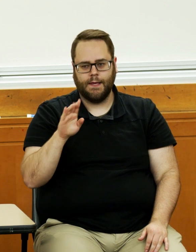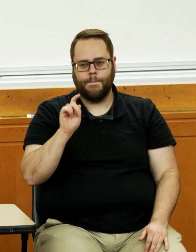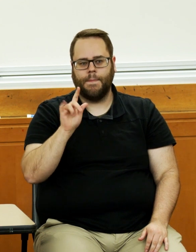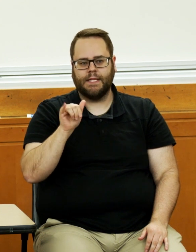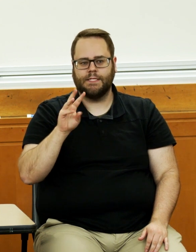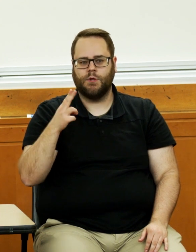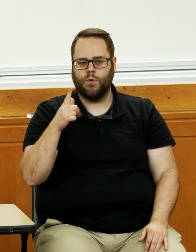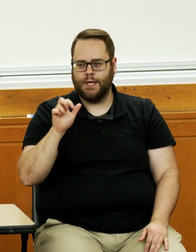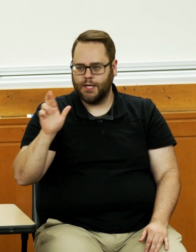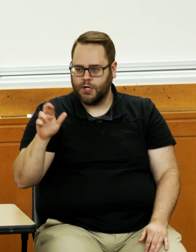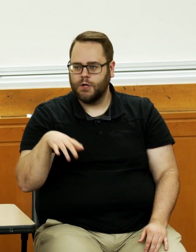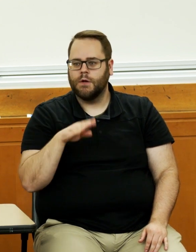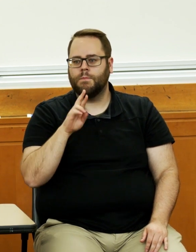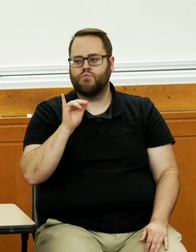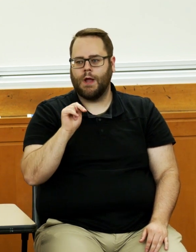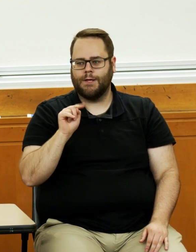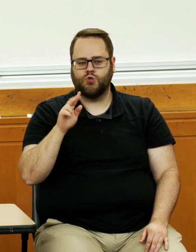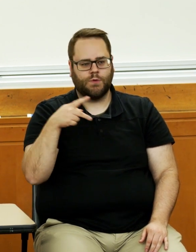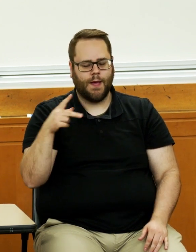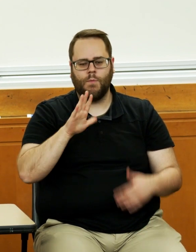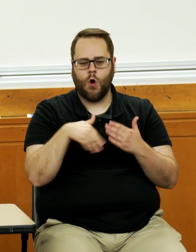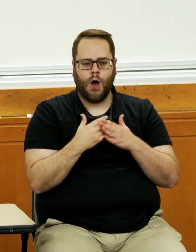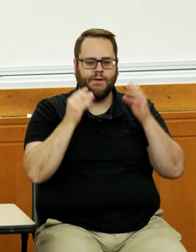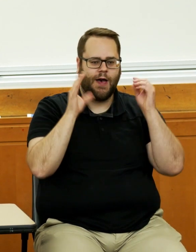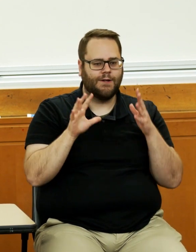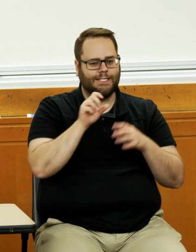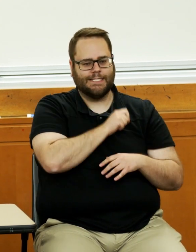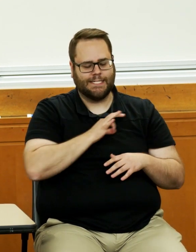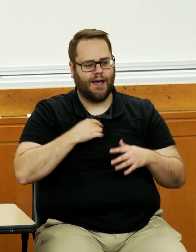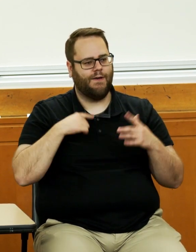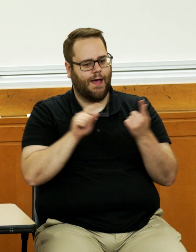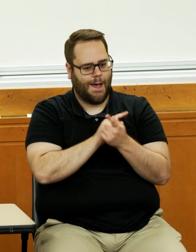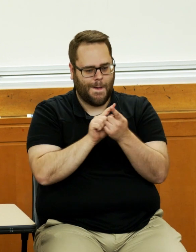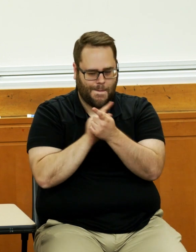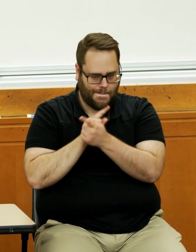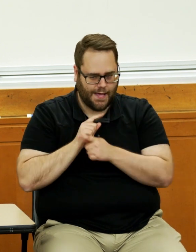Brian Trapp, and all the faculty and staff that I met today, I hope I didn't leave anyone out,